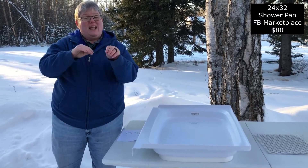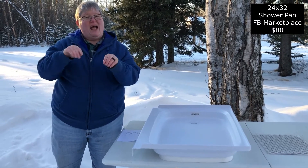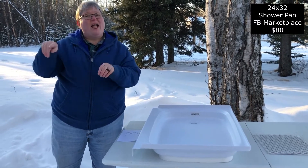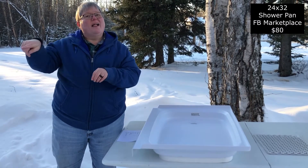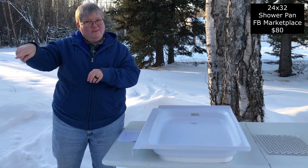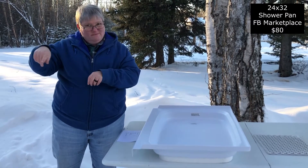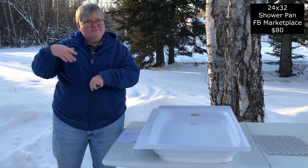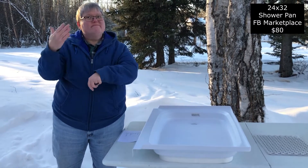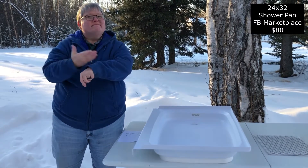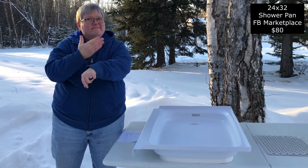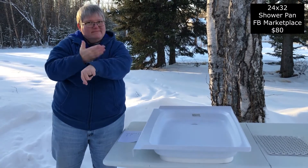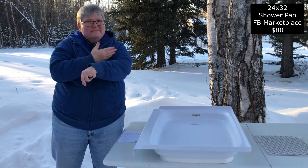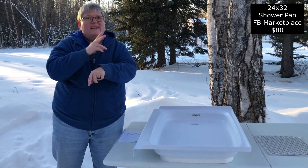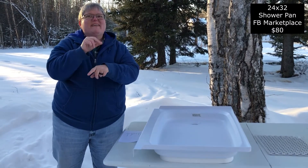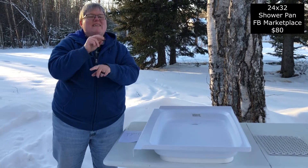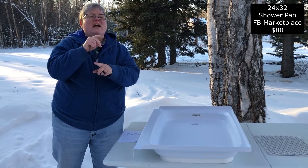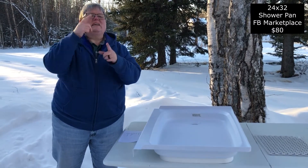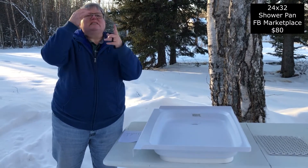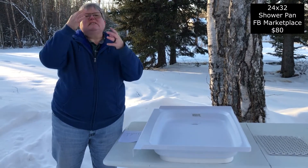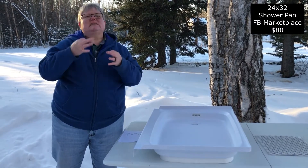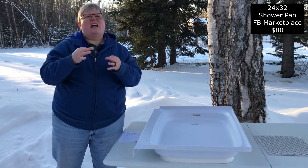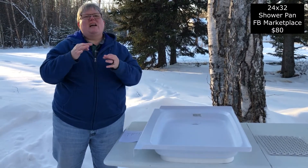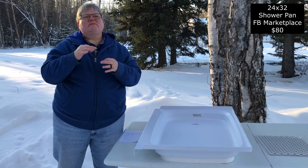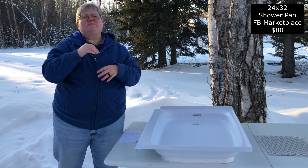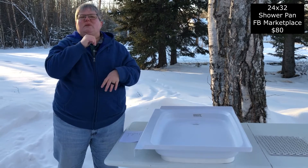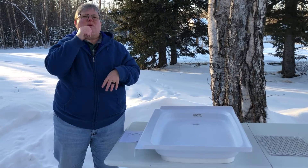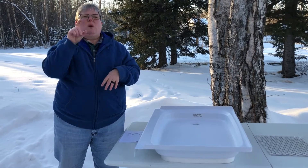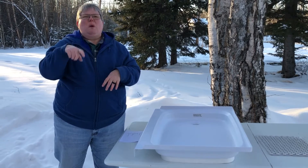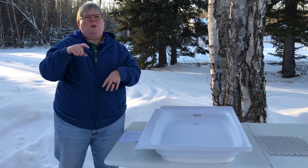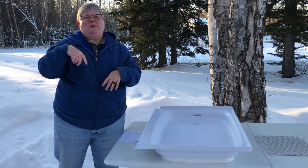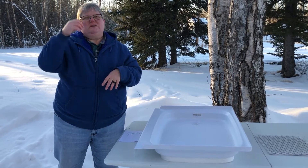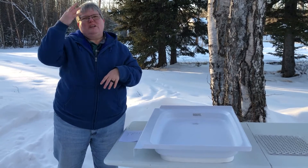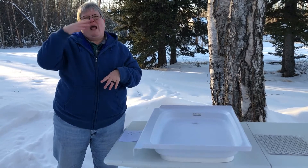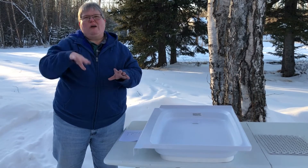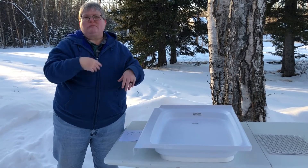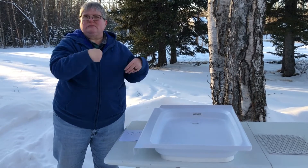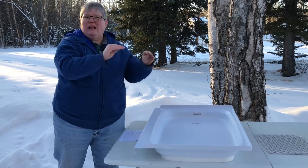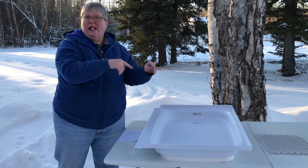also renovating a van, and they decided you know they didn't need a shower. So they sold